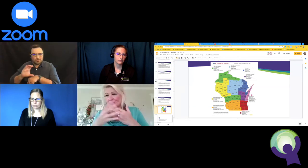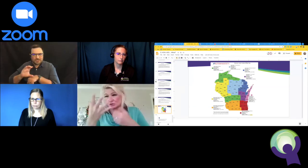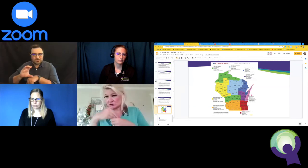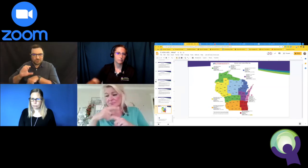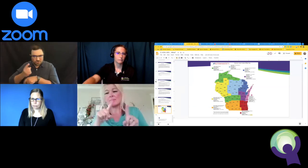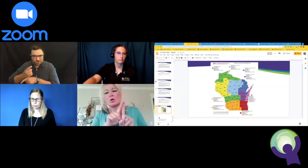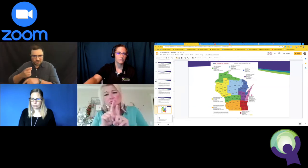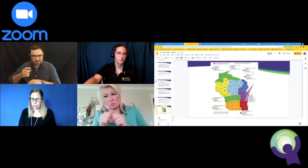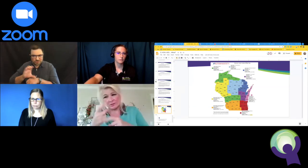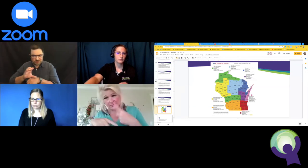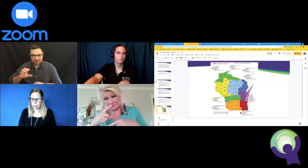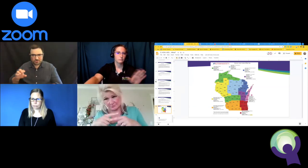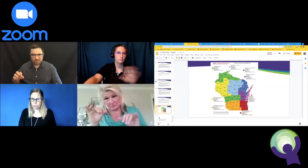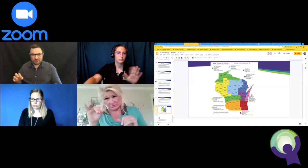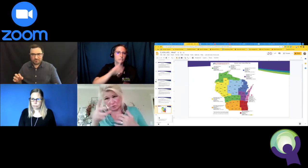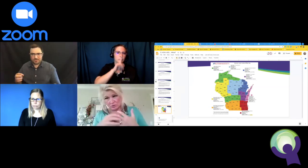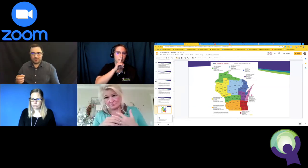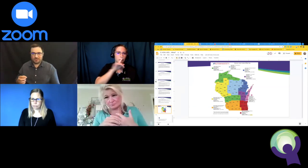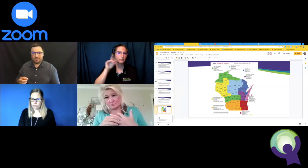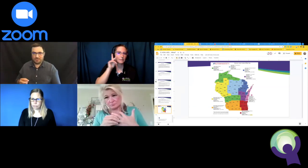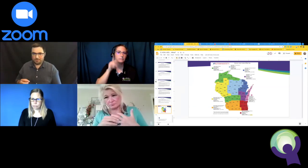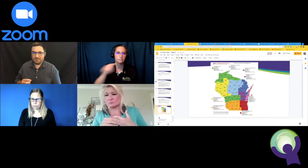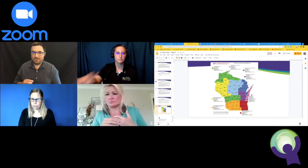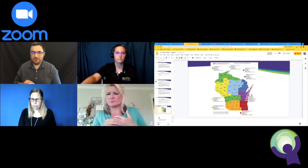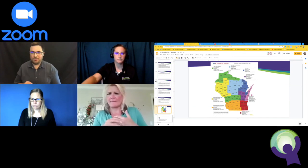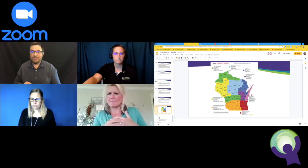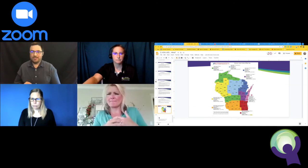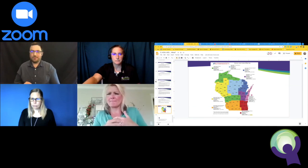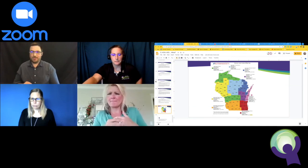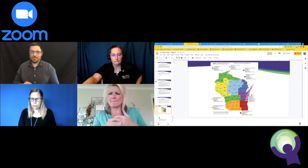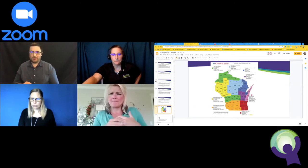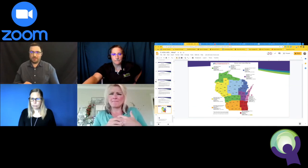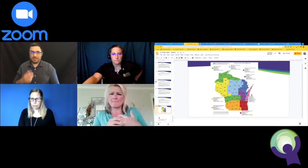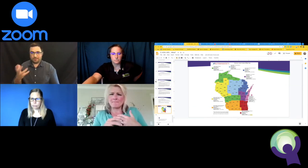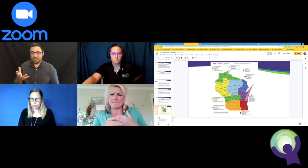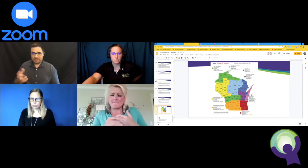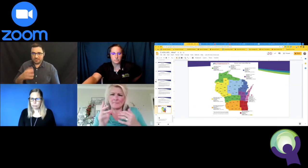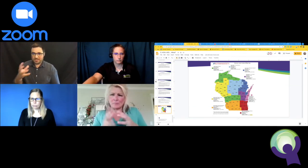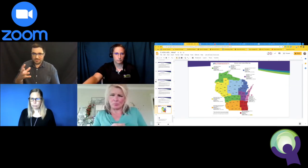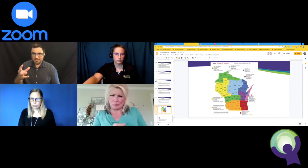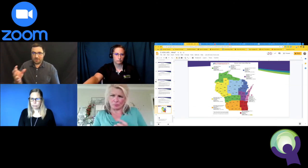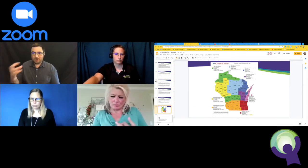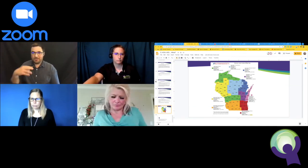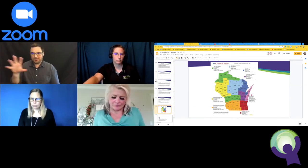so with religious signs et cetera but